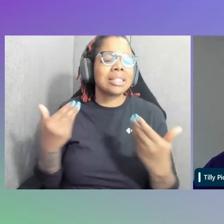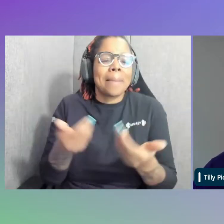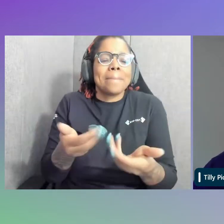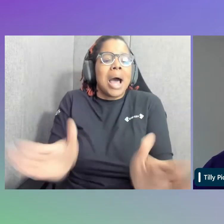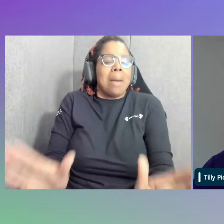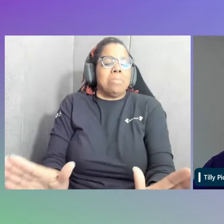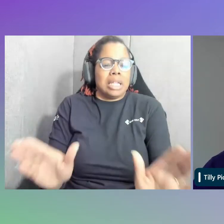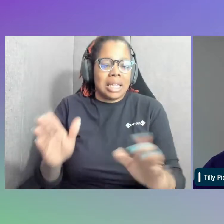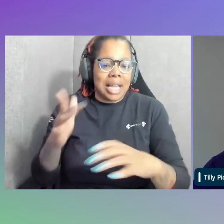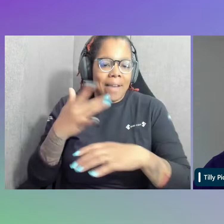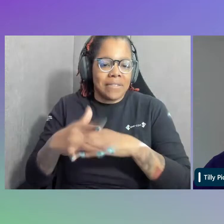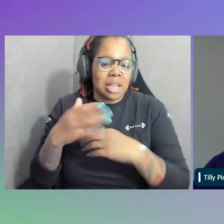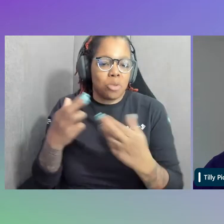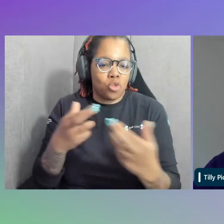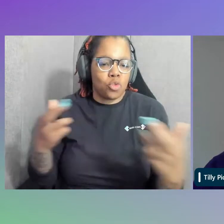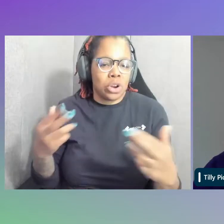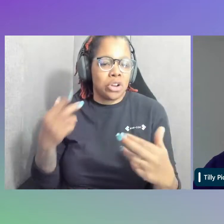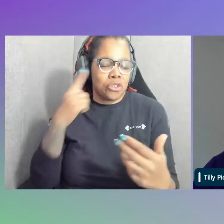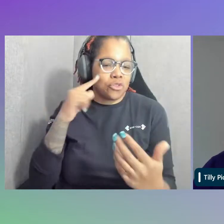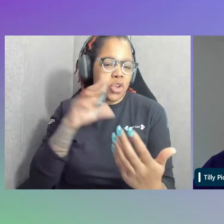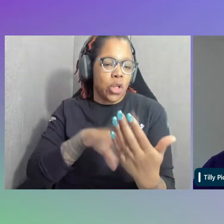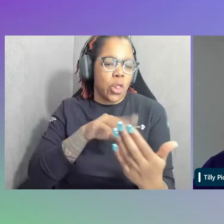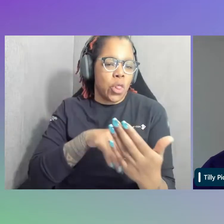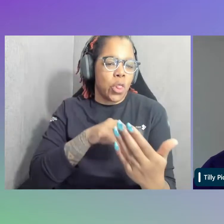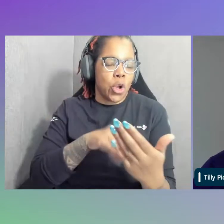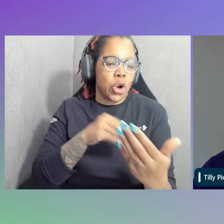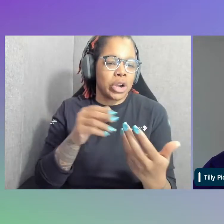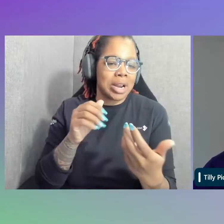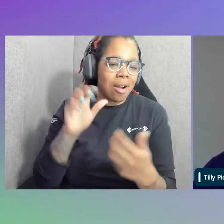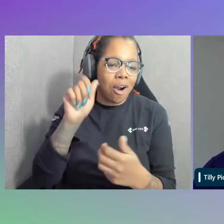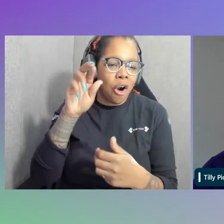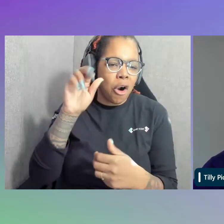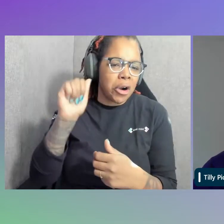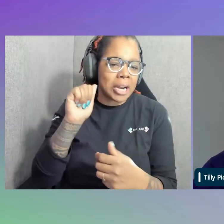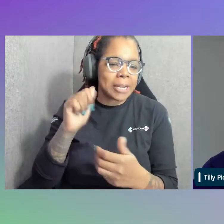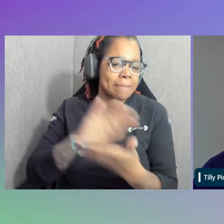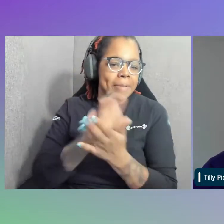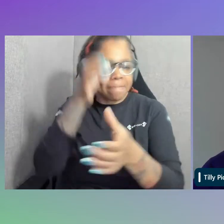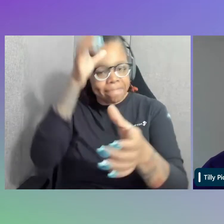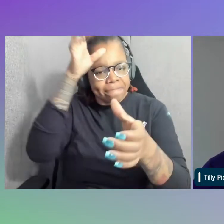resources for learning and mastering? Aria you already